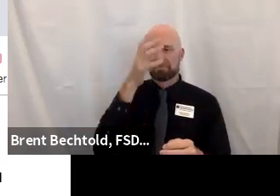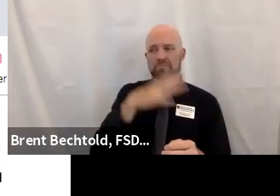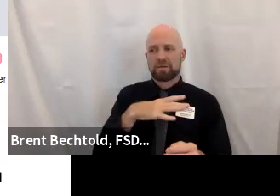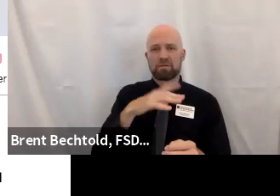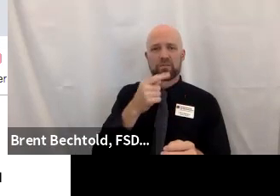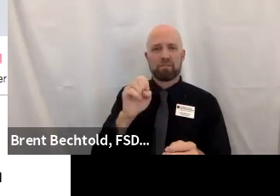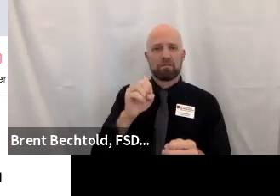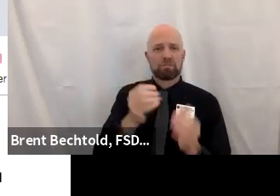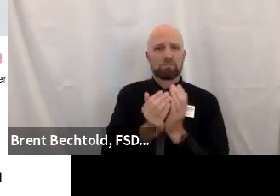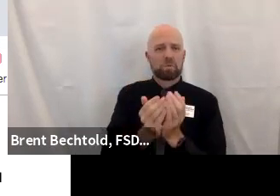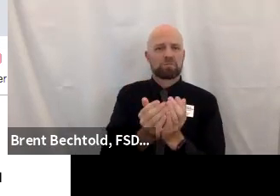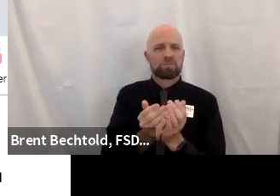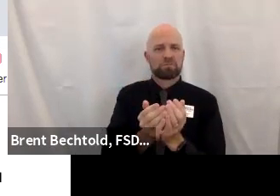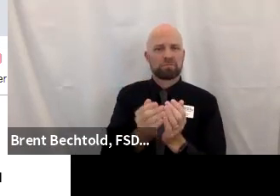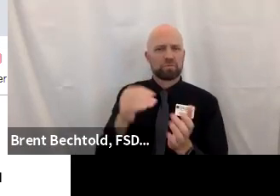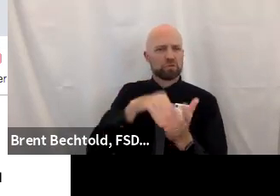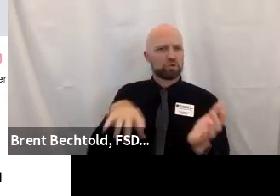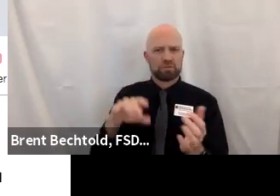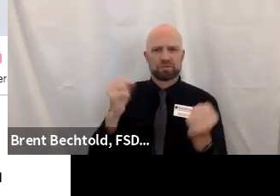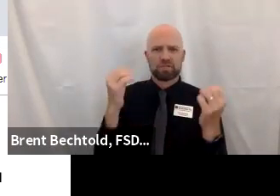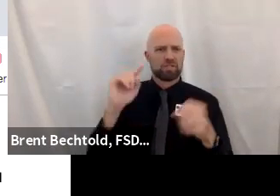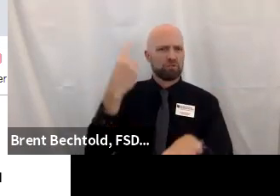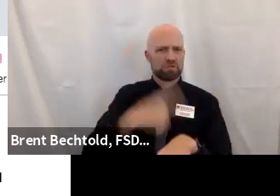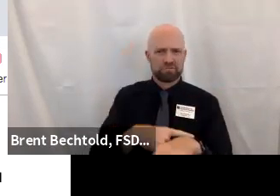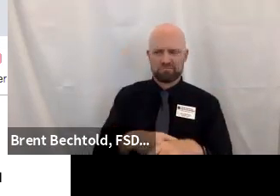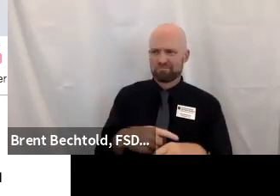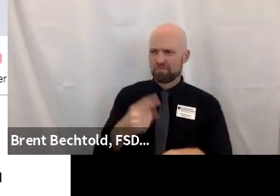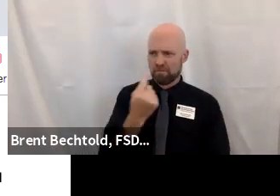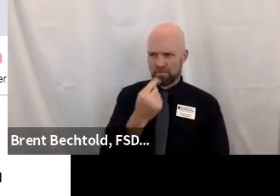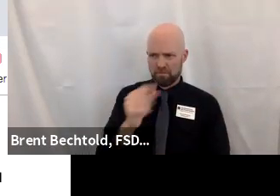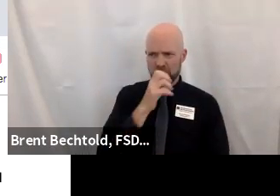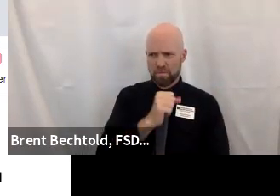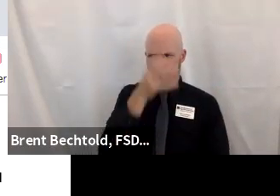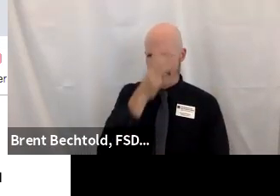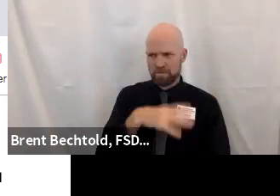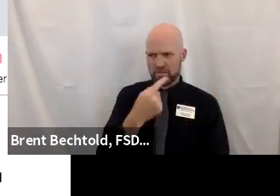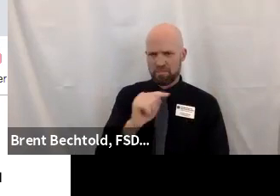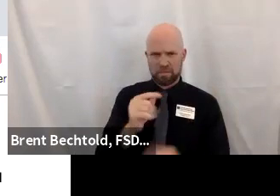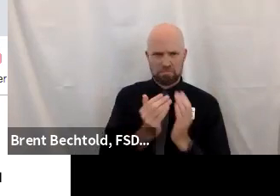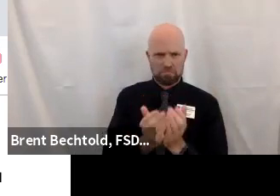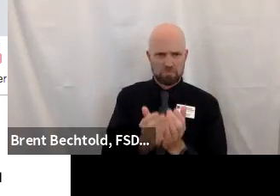So if you think about the "Old Man in the Boat" The students sign that the first time and they say